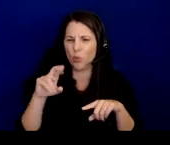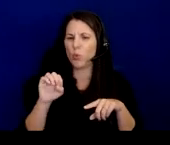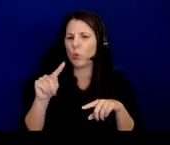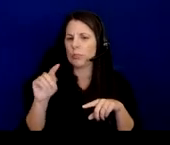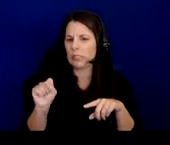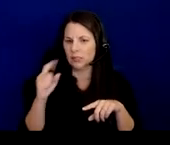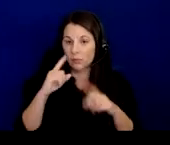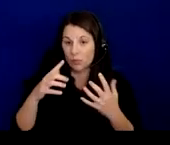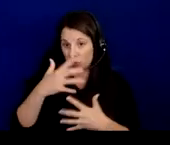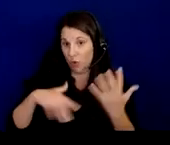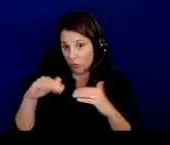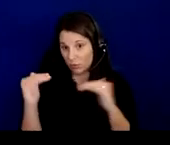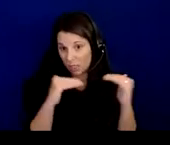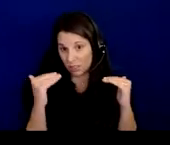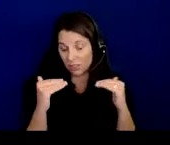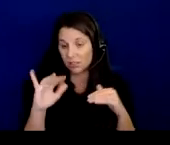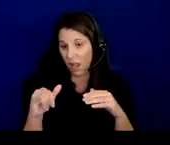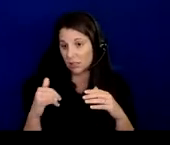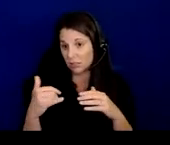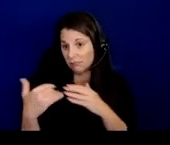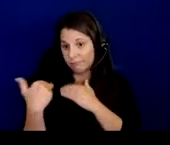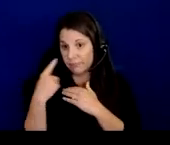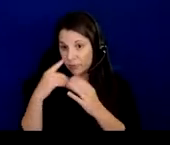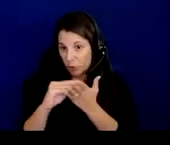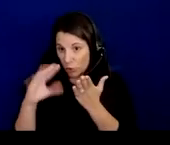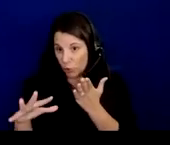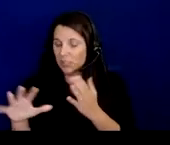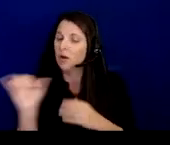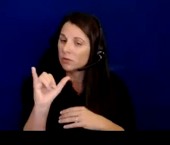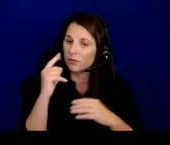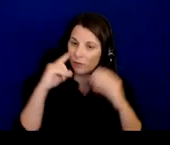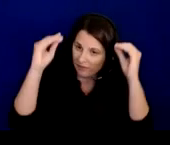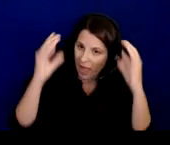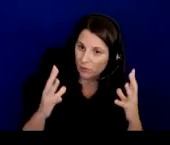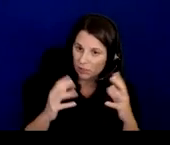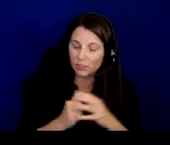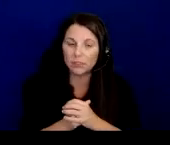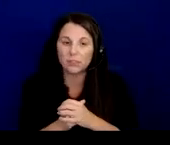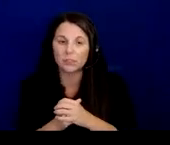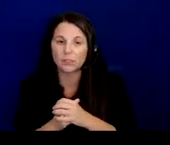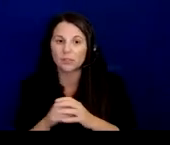but it's also part of the work that the faculty faculty should do and of course, part of the work that the community organization does.